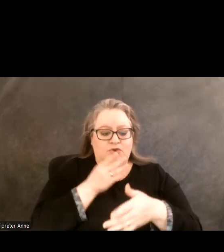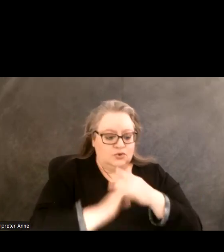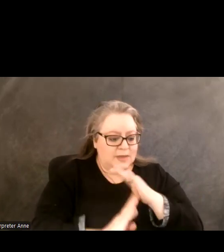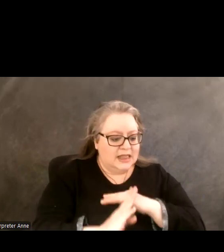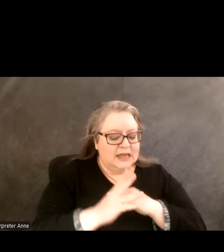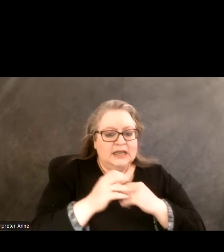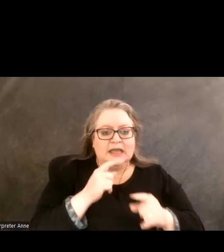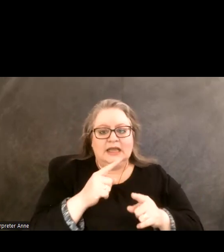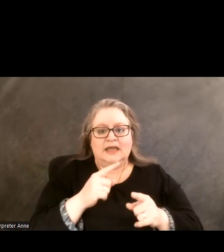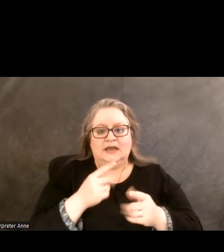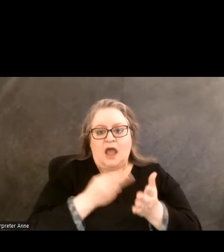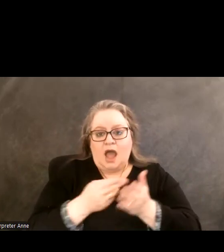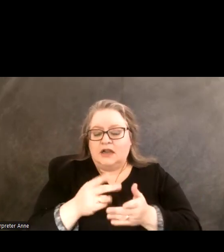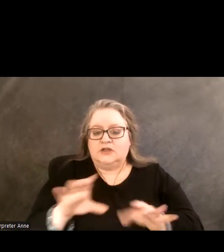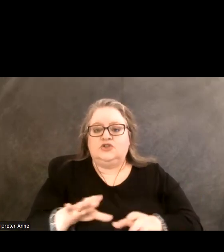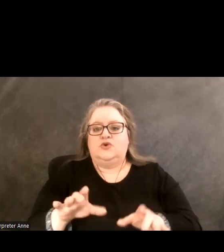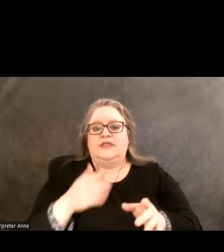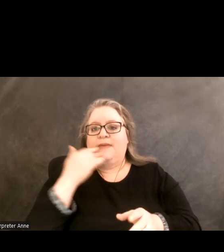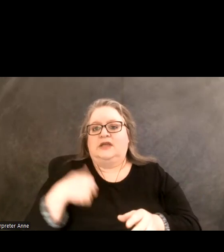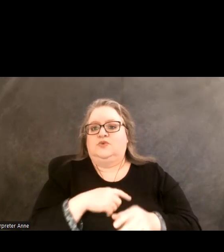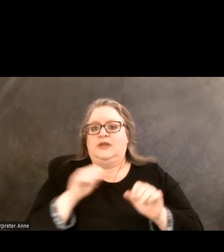doing as best as we possibly can and being as creative as we